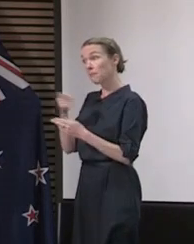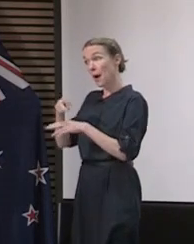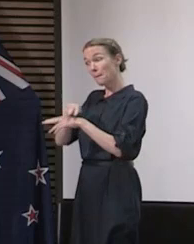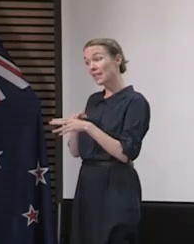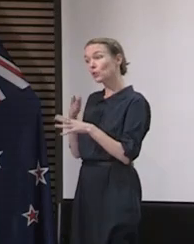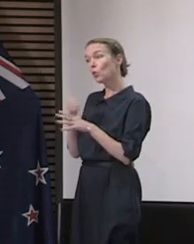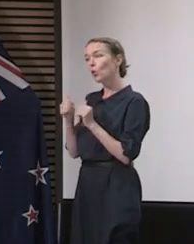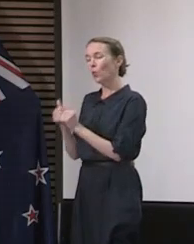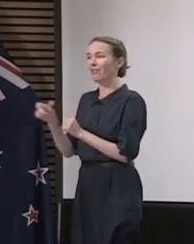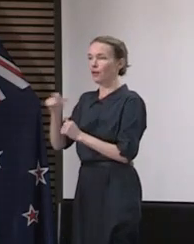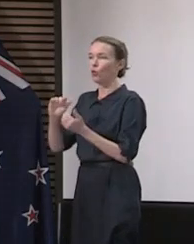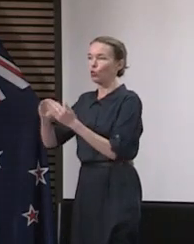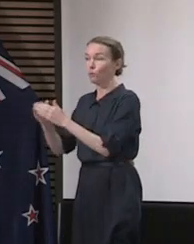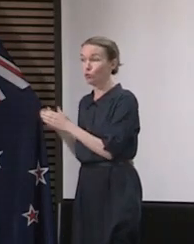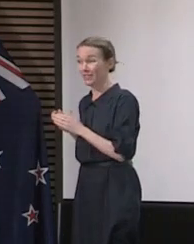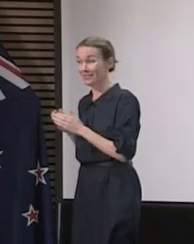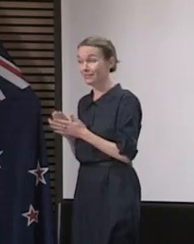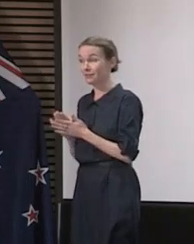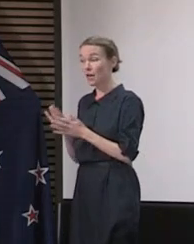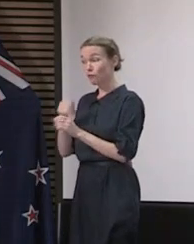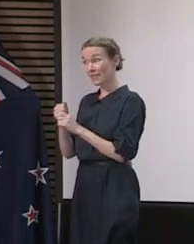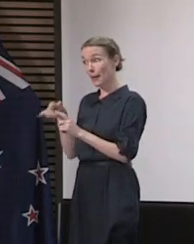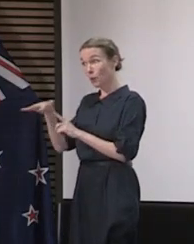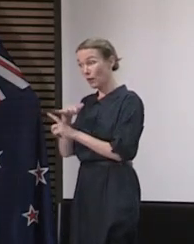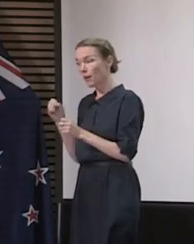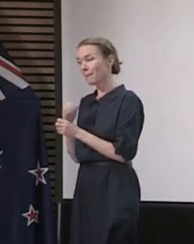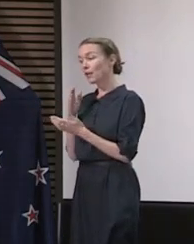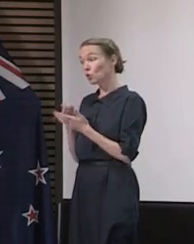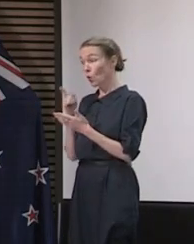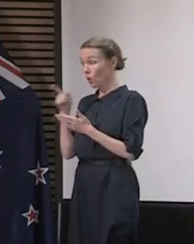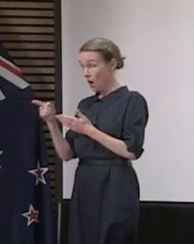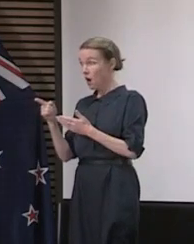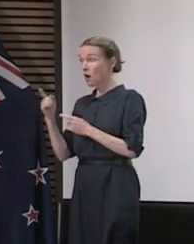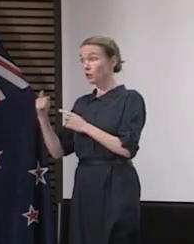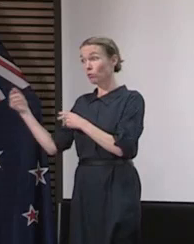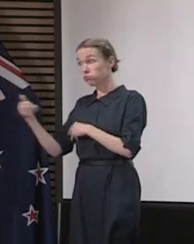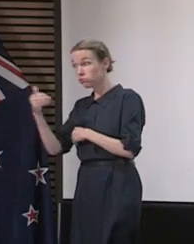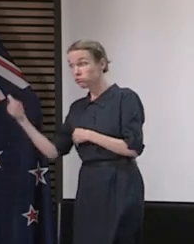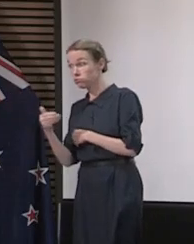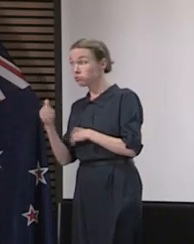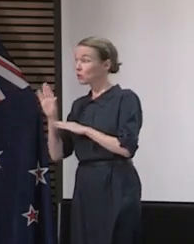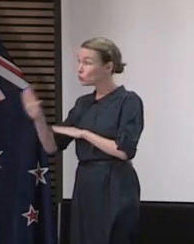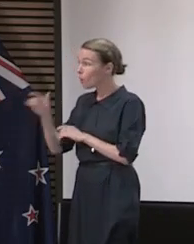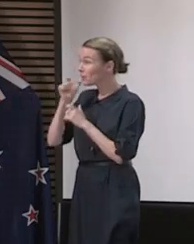that they are working well with the communities on the ground, where some of these checkpoints have existed, to make sure that they are